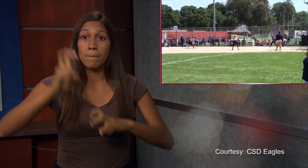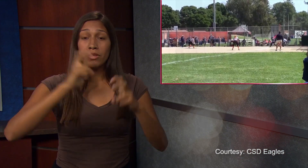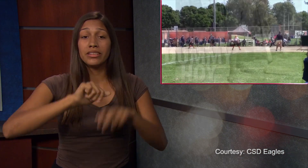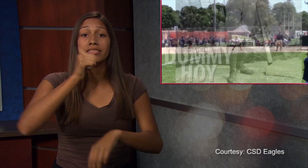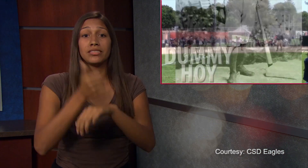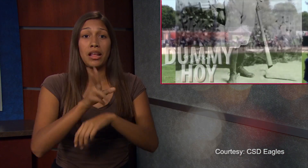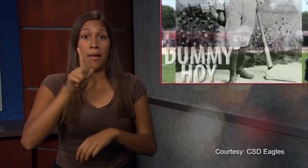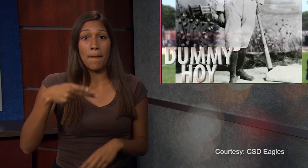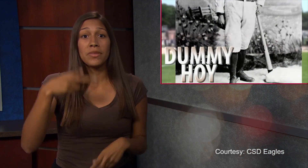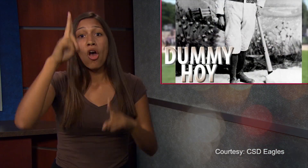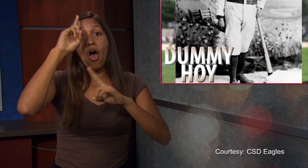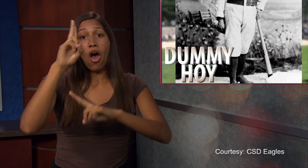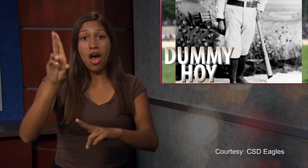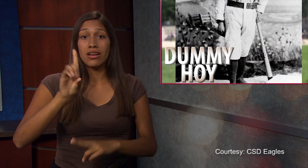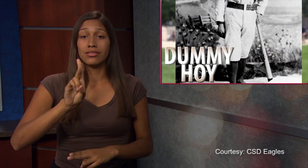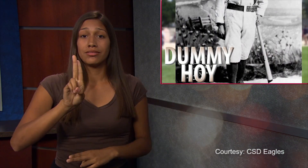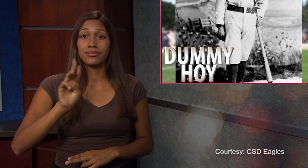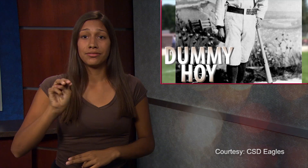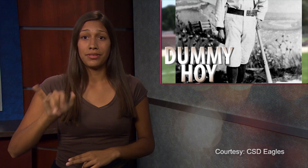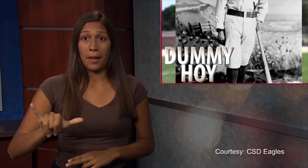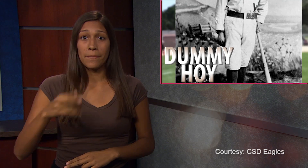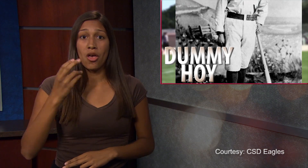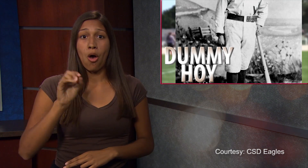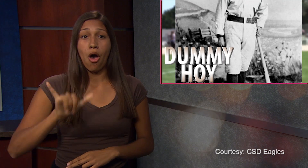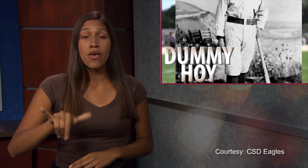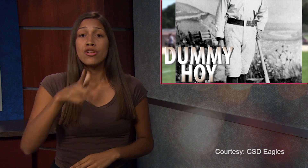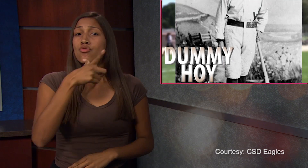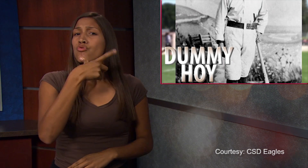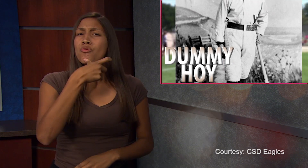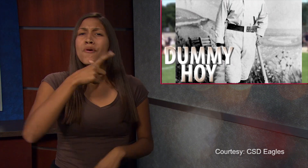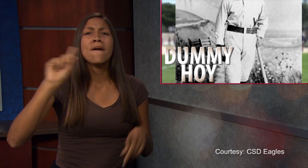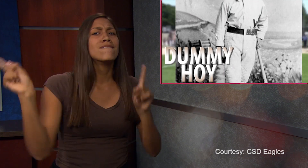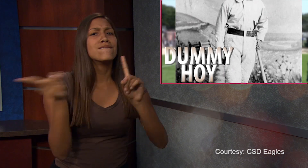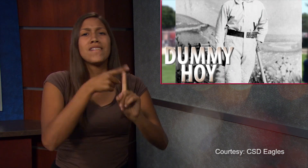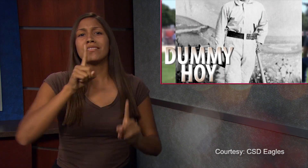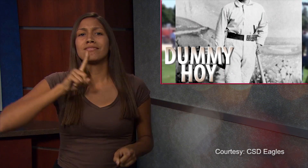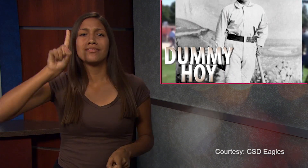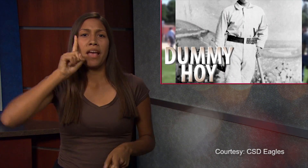WAS SET UP IN ORDER TO HONOR "DUMMY" HOY. HE WAS THE FIRST DEAF PLAYER TO PLAY IN MAJOR